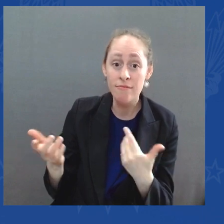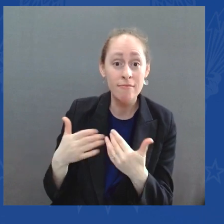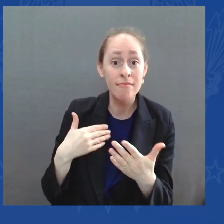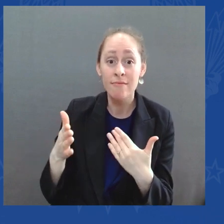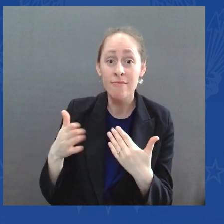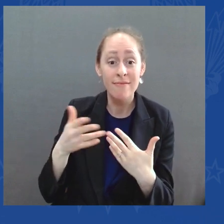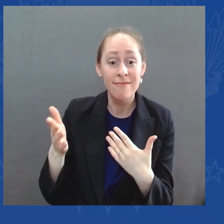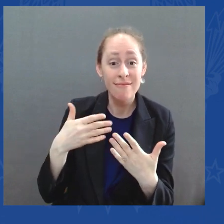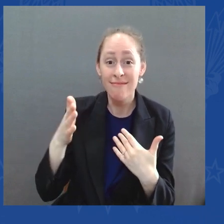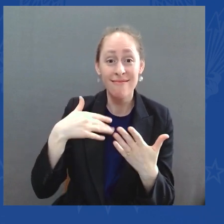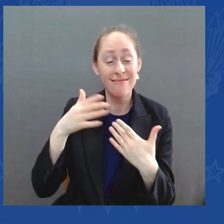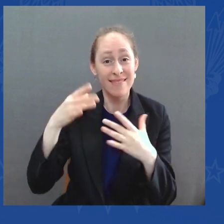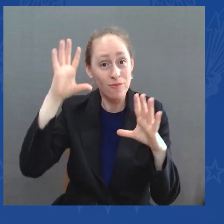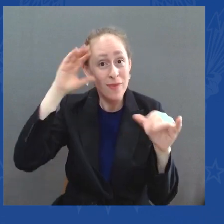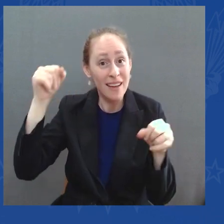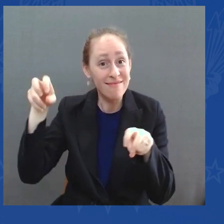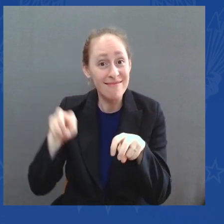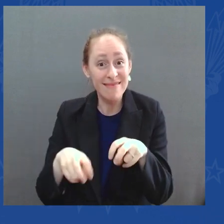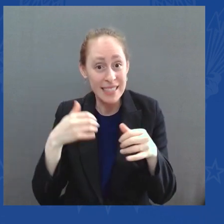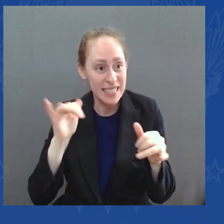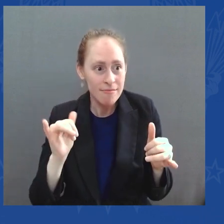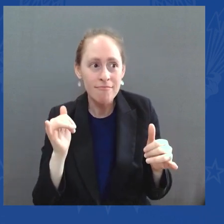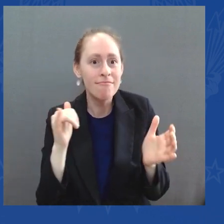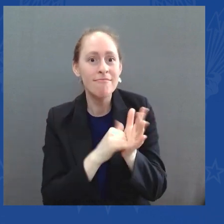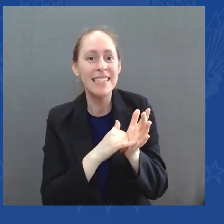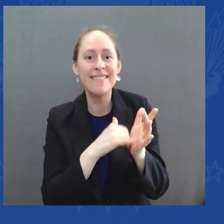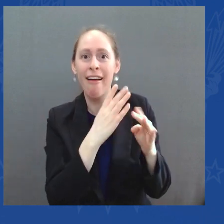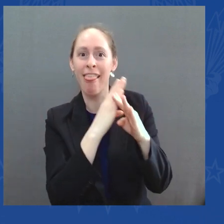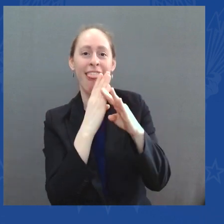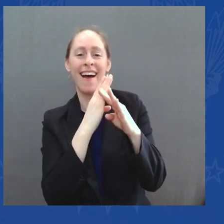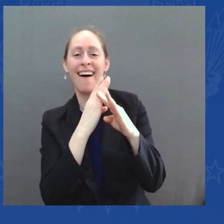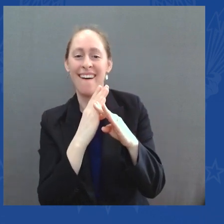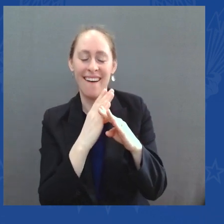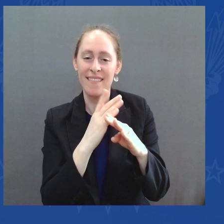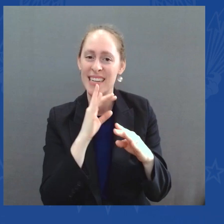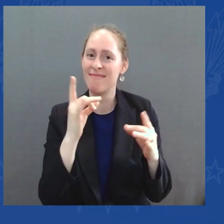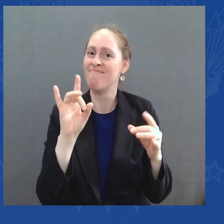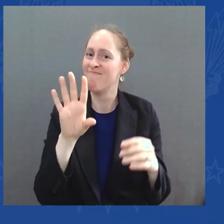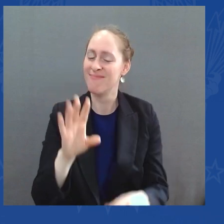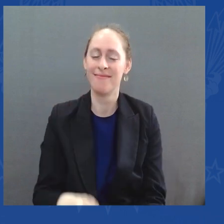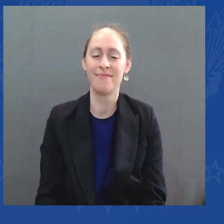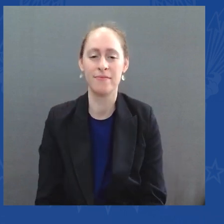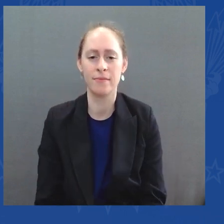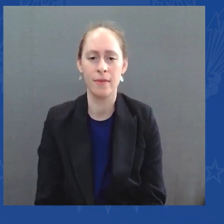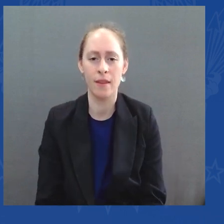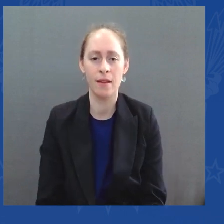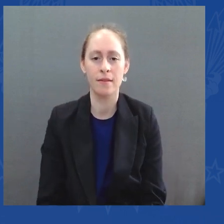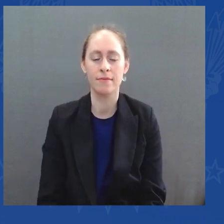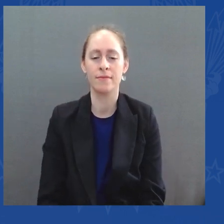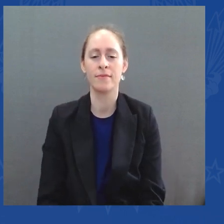But look, the Labor and -- Labor and Transportation Departments are working closely with industry to tackle issues